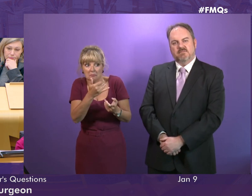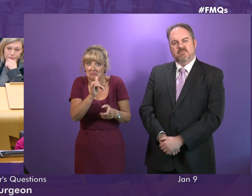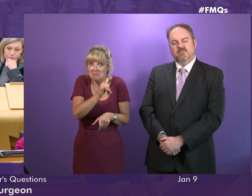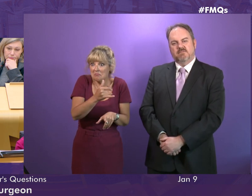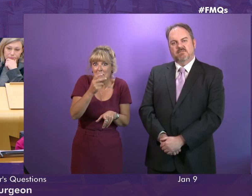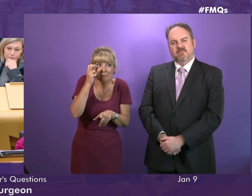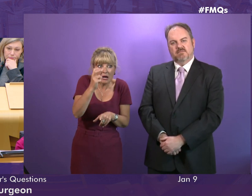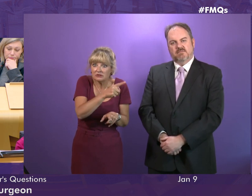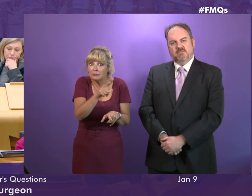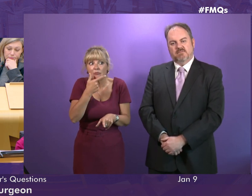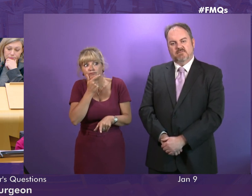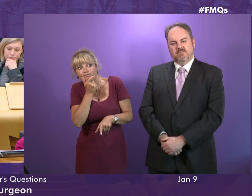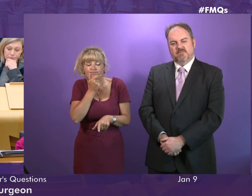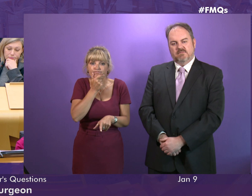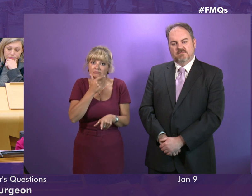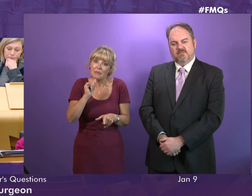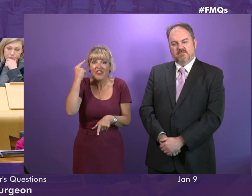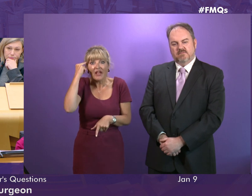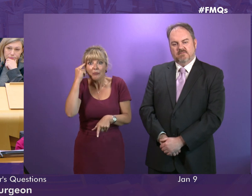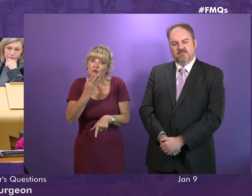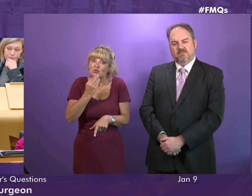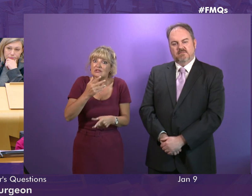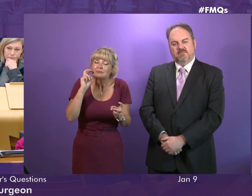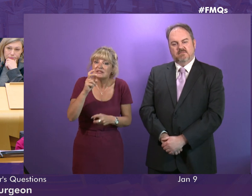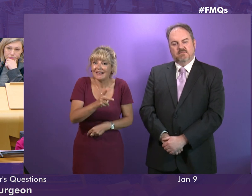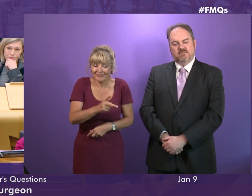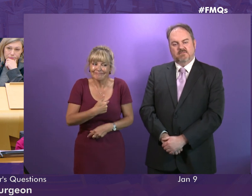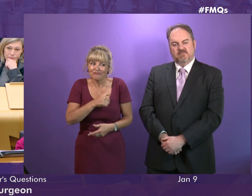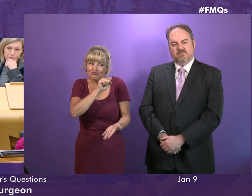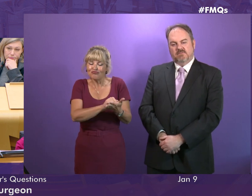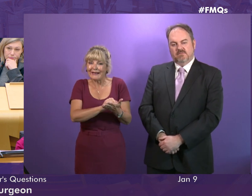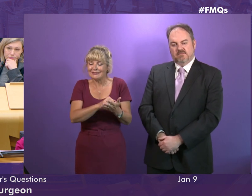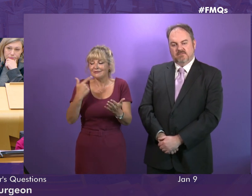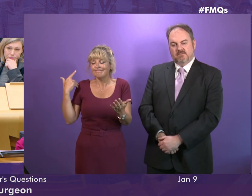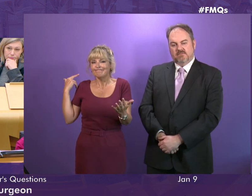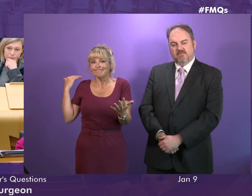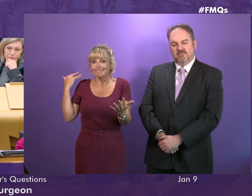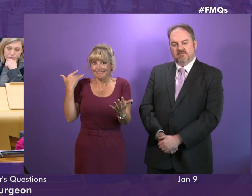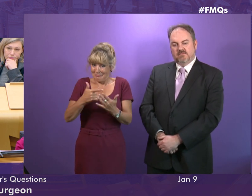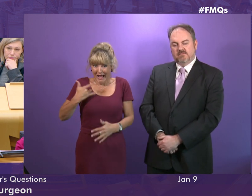make. Patronage on our buses has been declining for a long time; in fact for my entire lifetime,